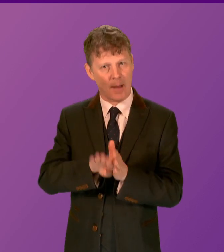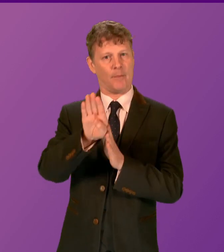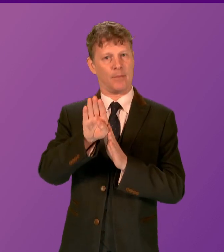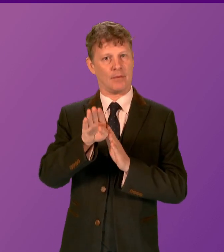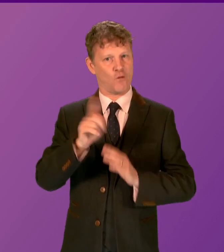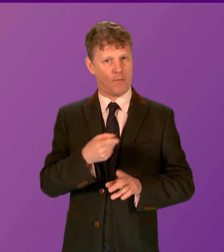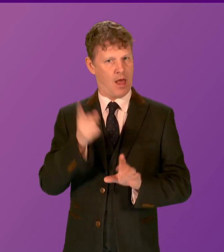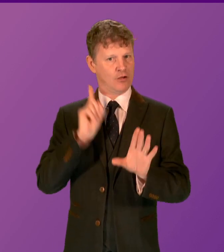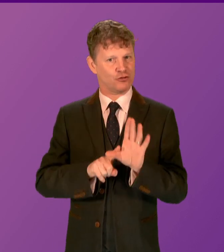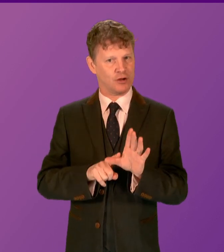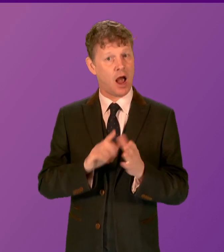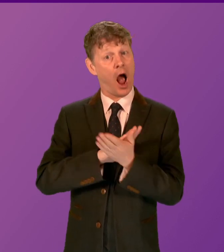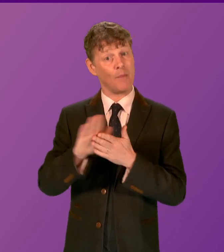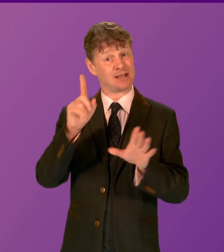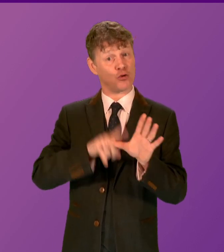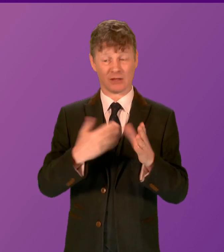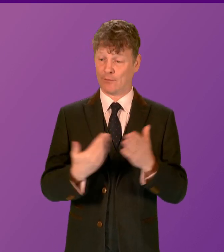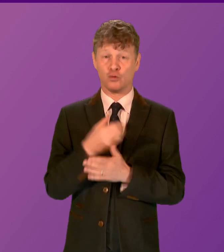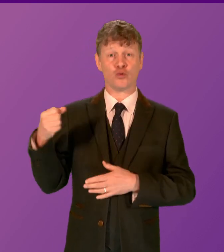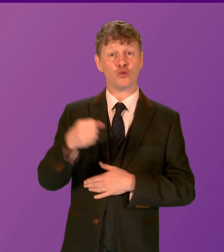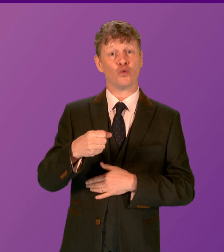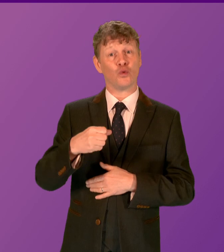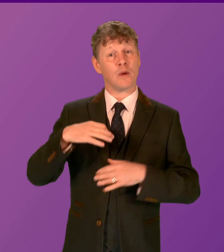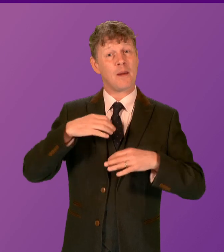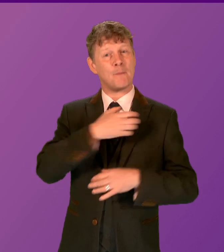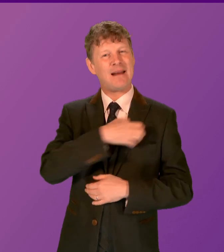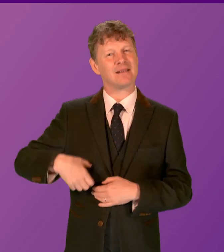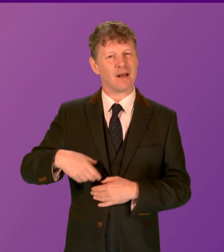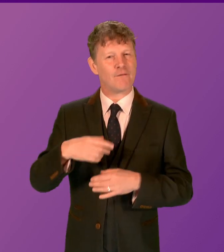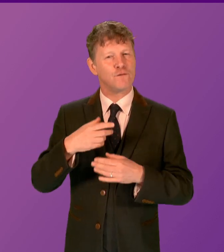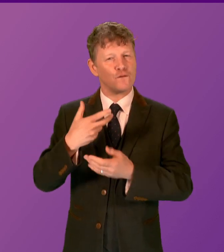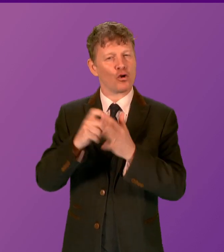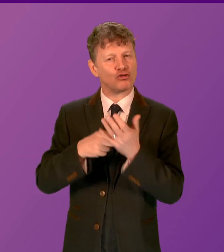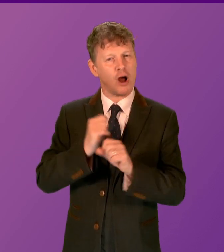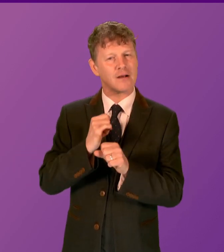Humza Yousaf’s new Minister for Drugs and Alcohol Policy, Christina McKelvie, was asked for her response.